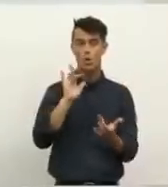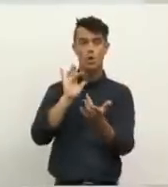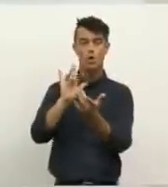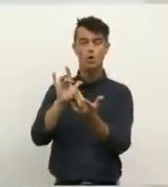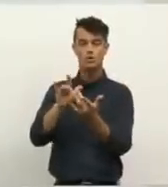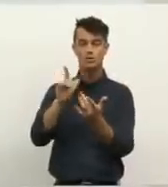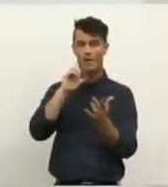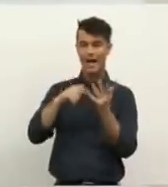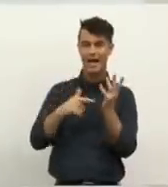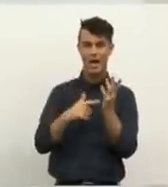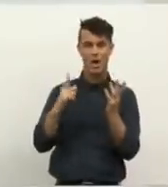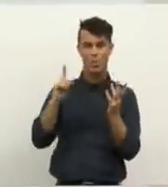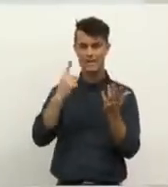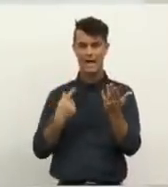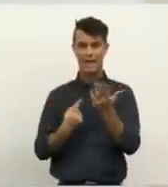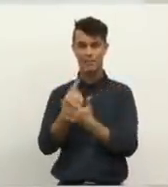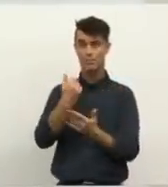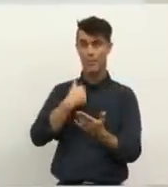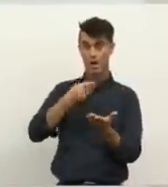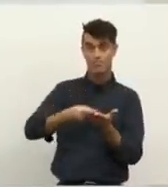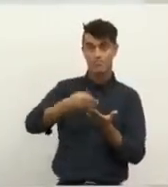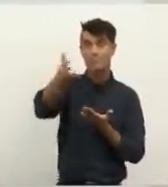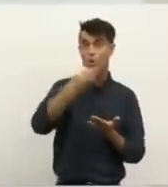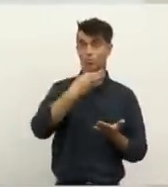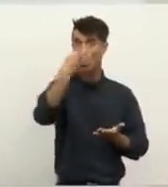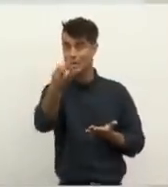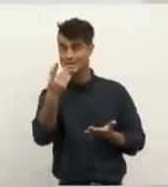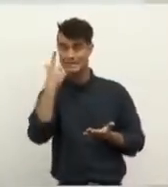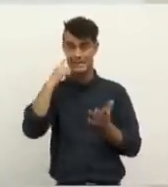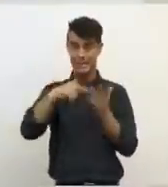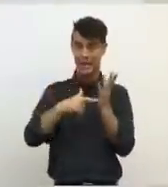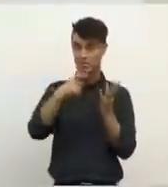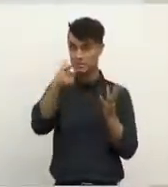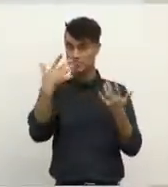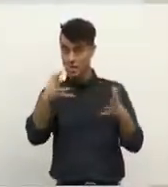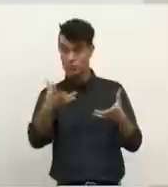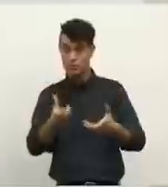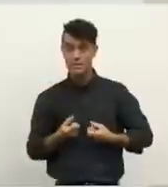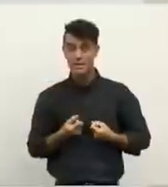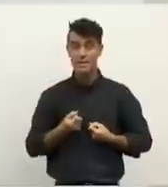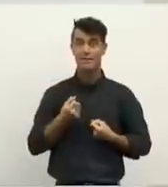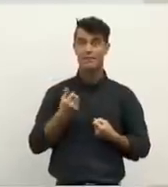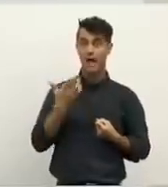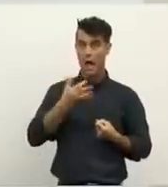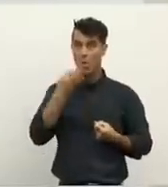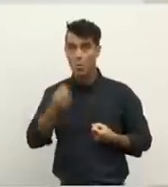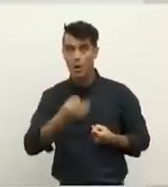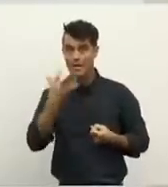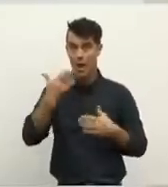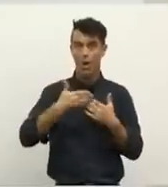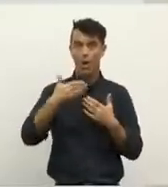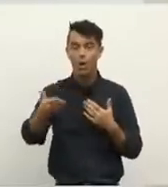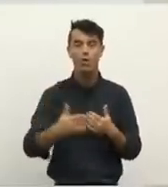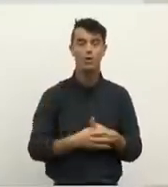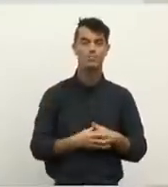of an AT request that has been submitted? To find out if the application has been received? Estimated time frames?